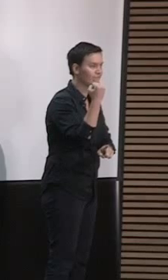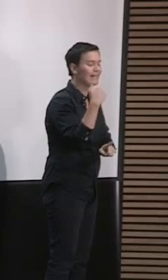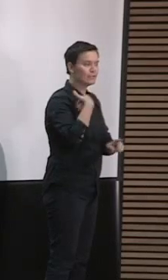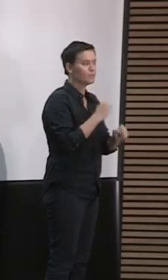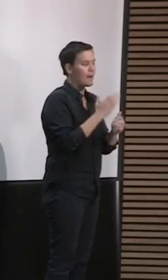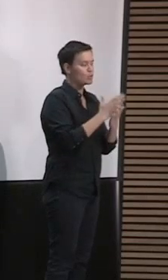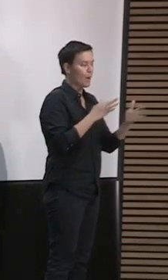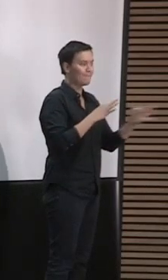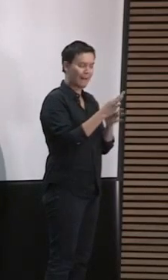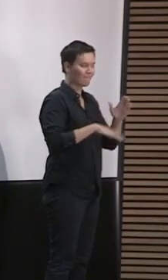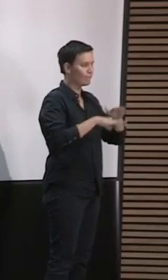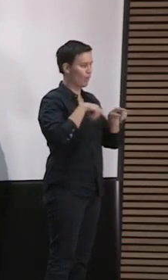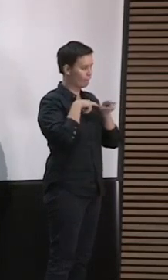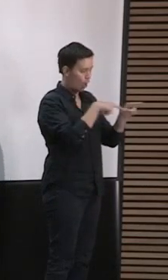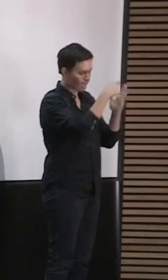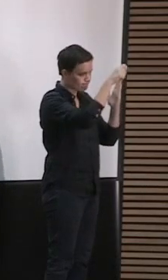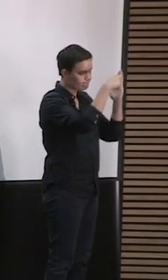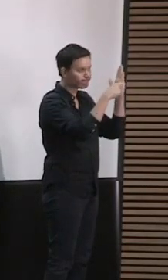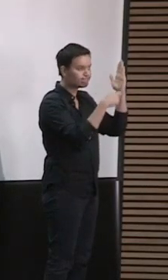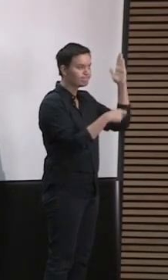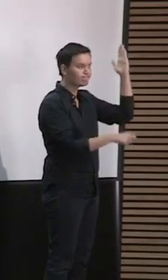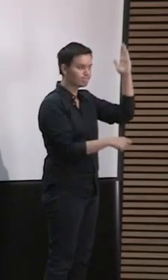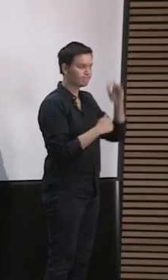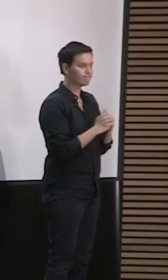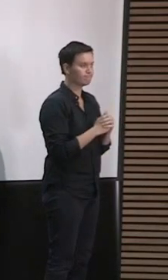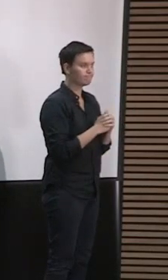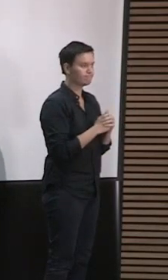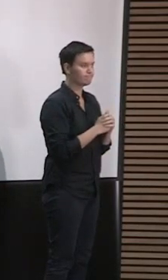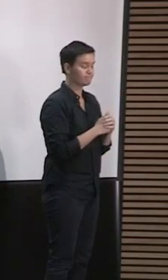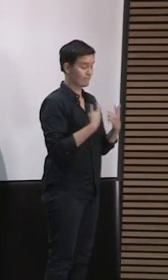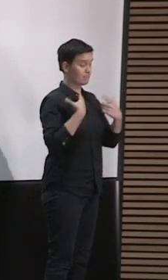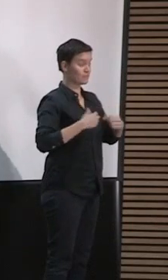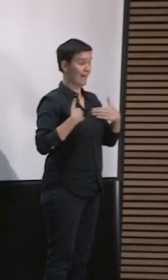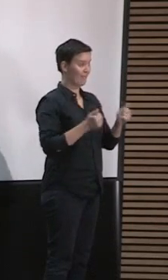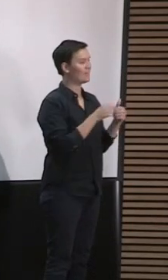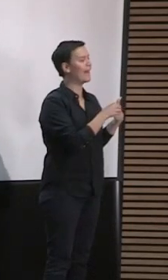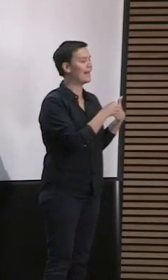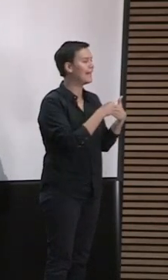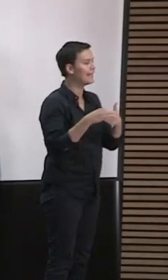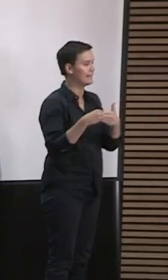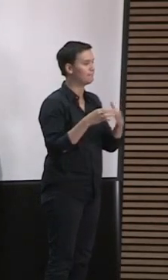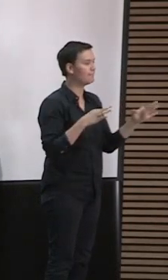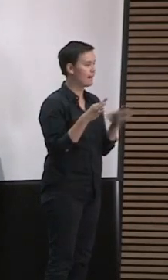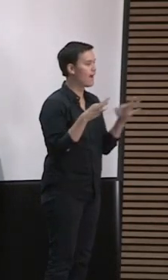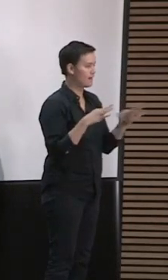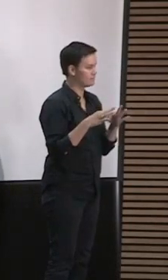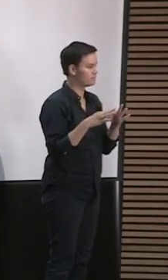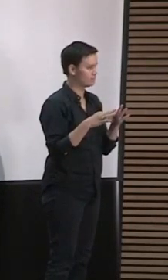ourselves that it has been implemented across a range of sites and a really comprep